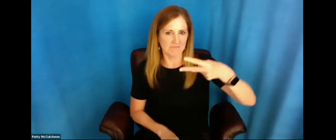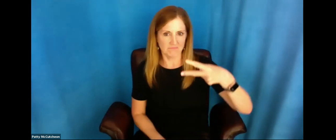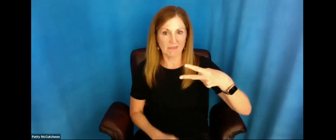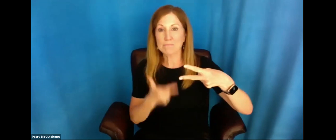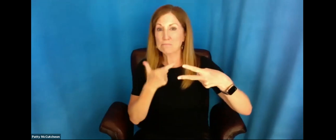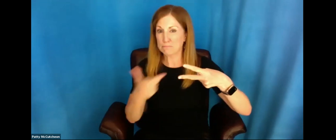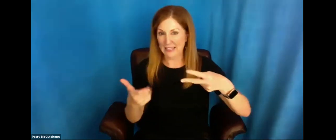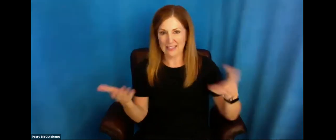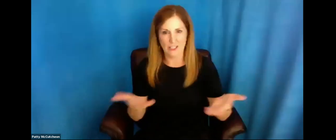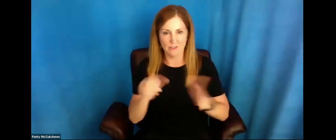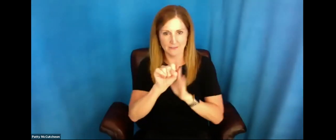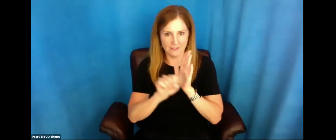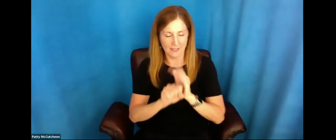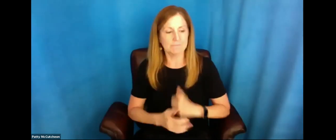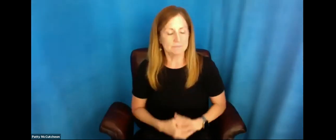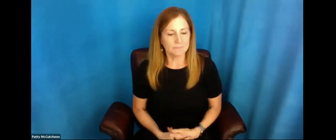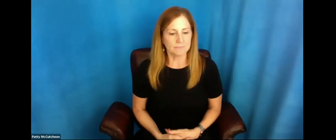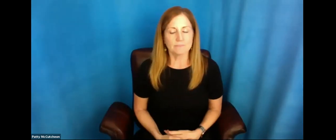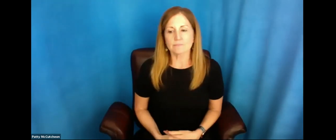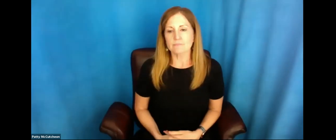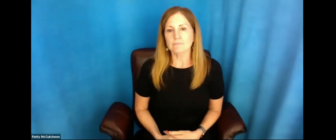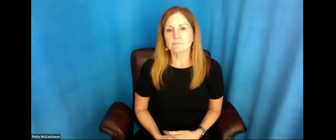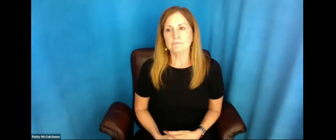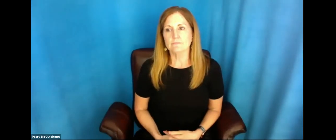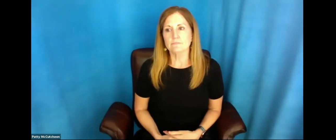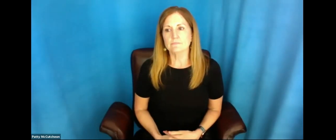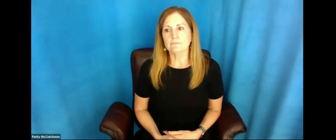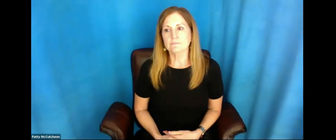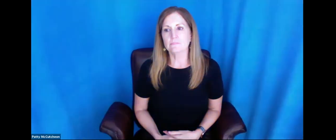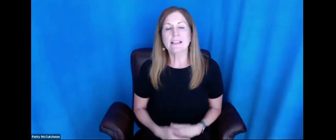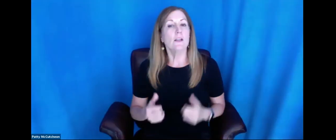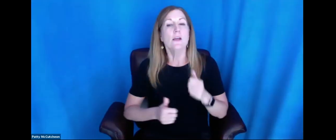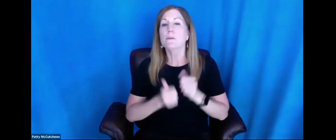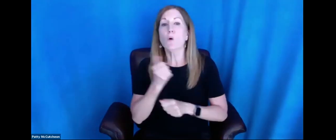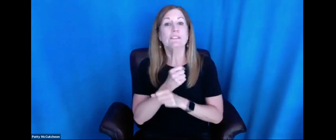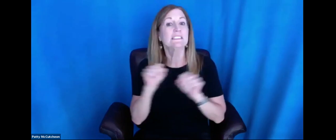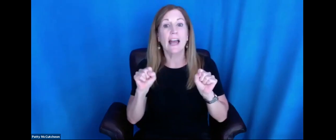And the safest, most responsible way to approach these